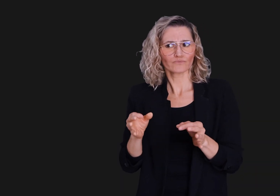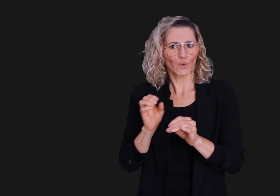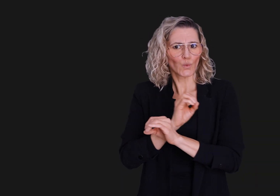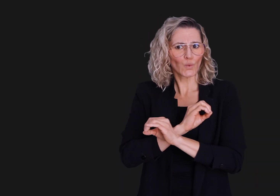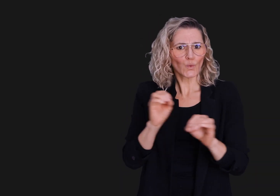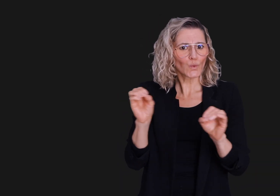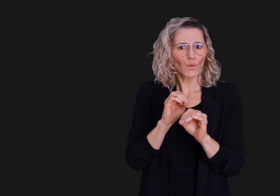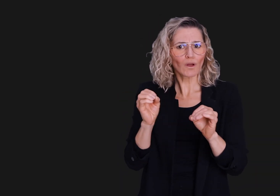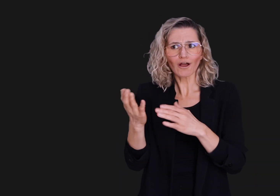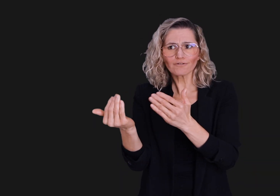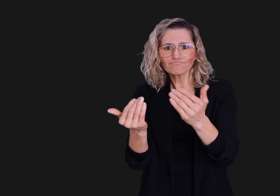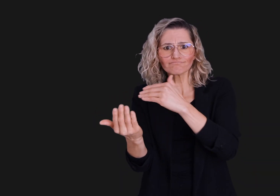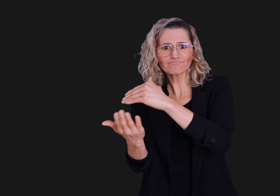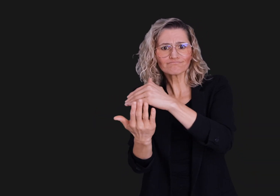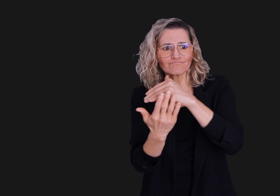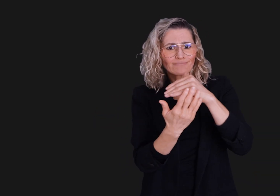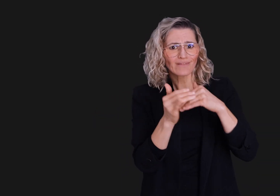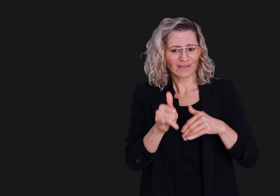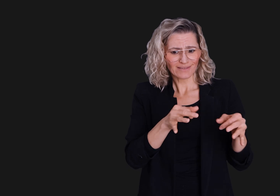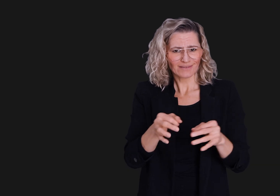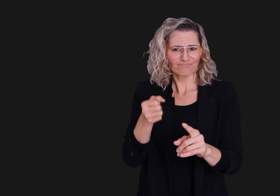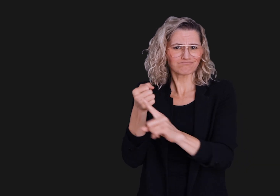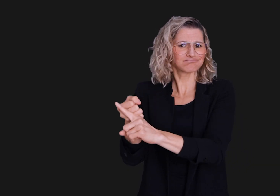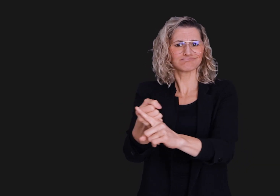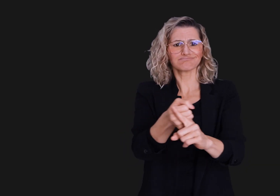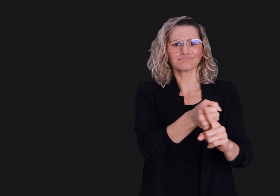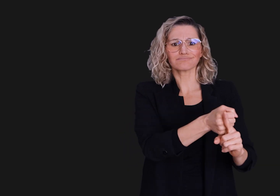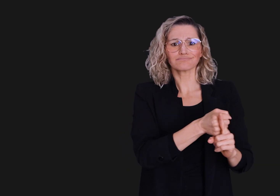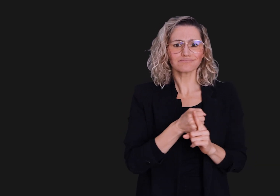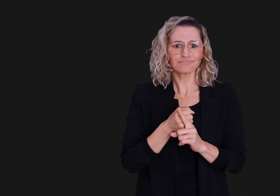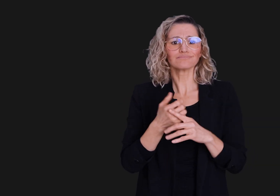and consultations that directly affect them.